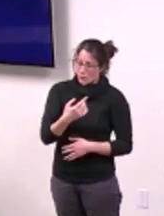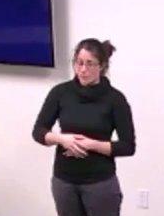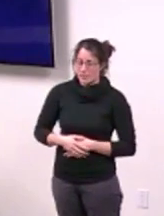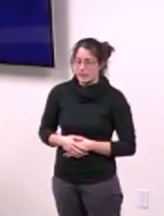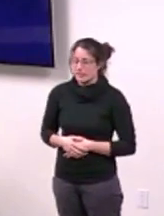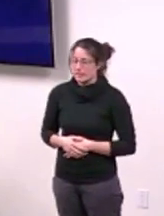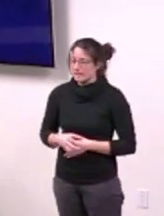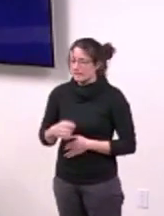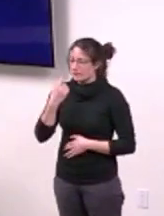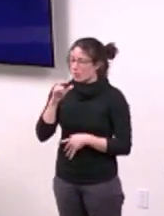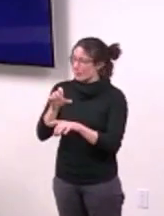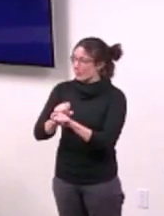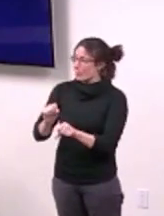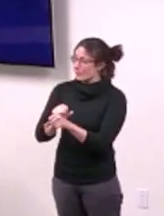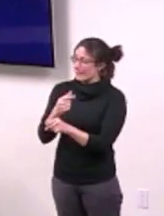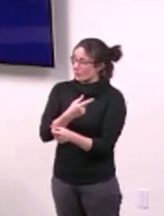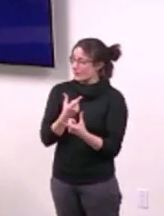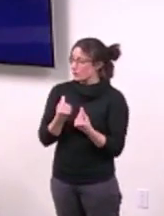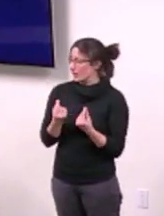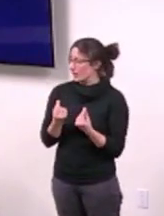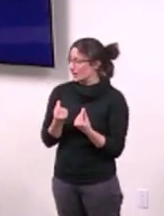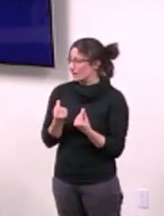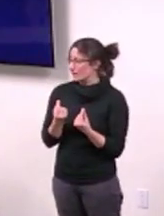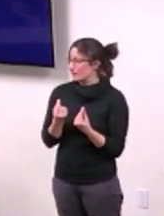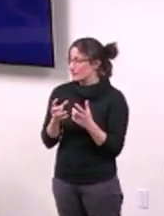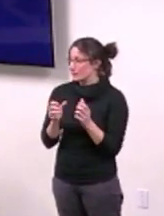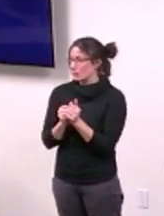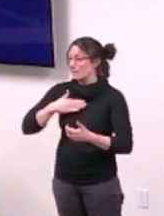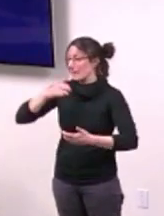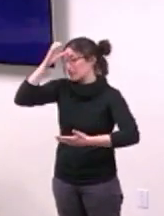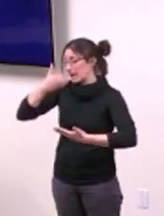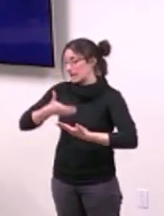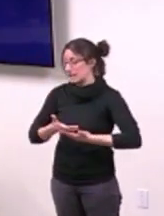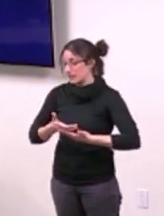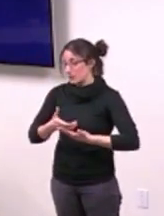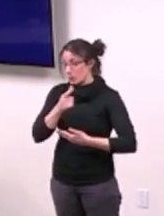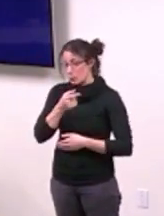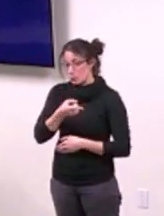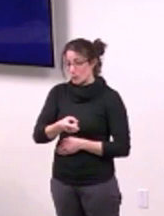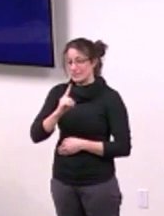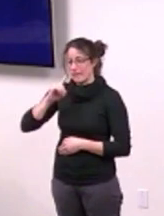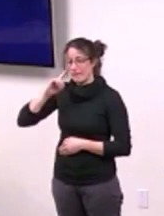for the work you've been doing. With my son who is deaf.